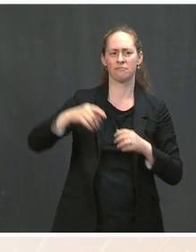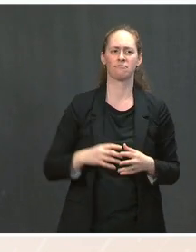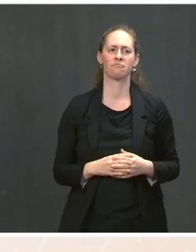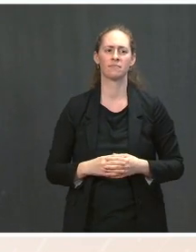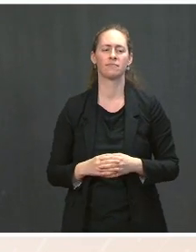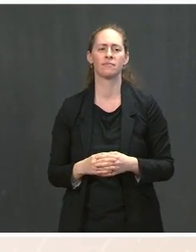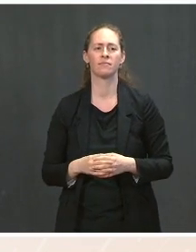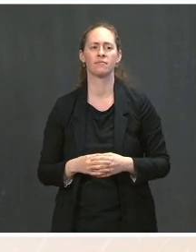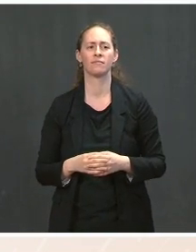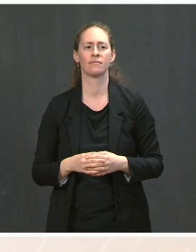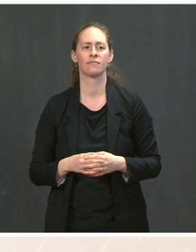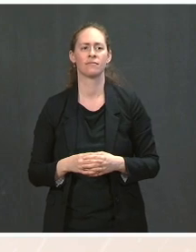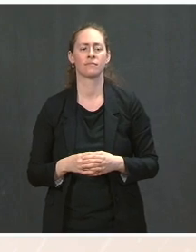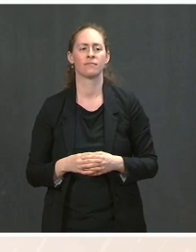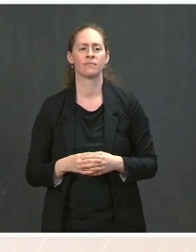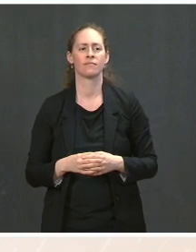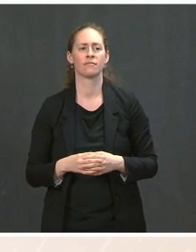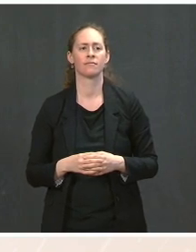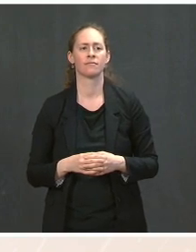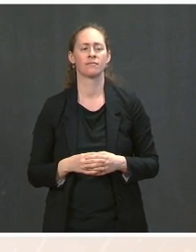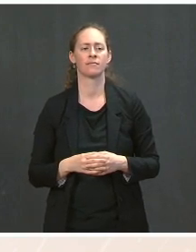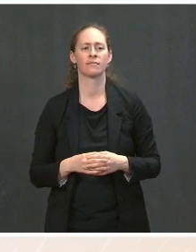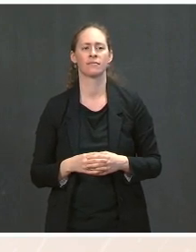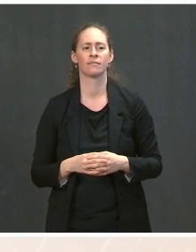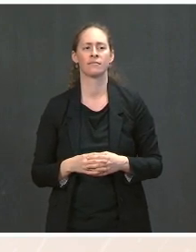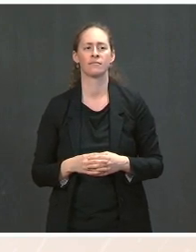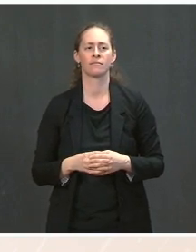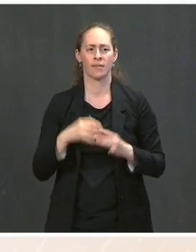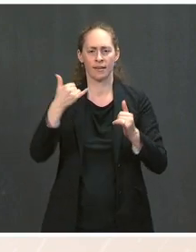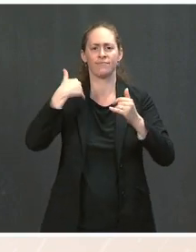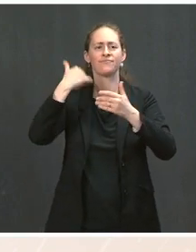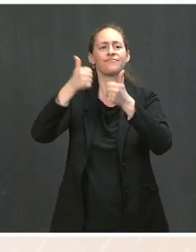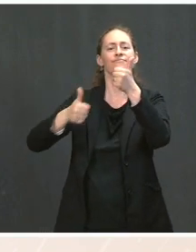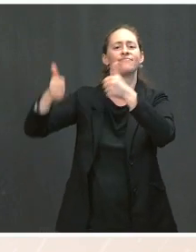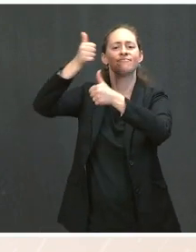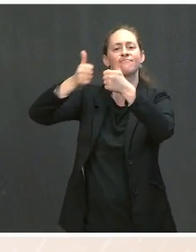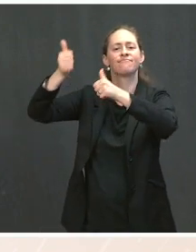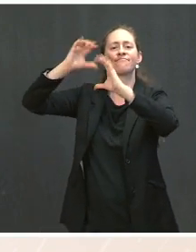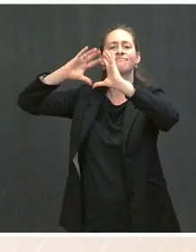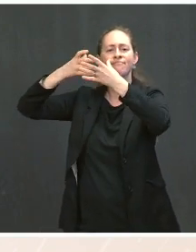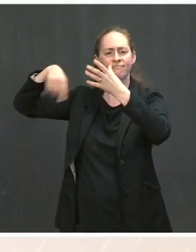immigration experts -- officials -- I'm sorry -- have said that some migrant families are,